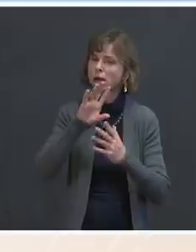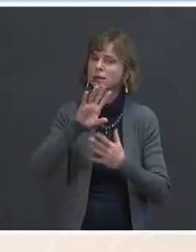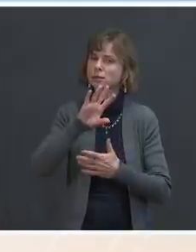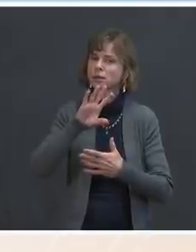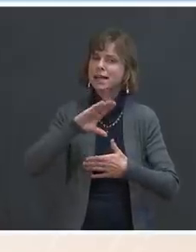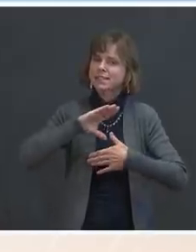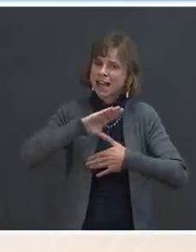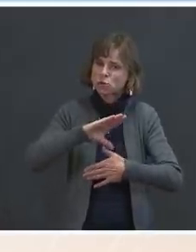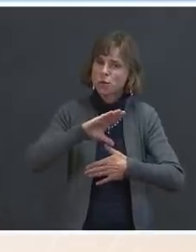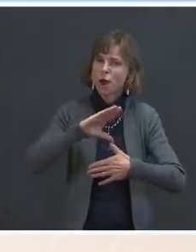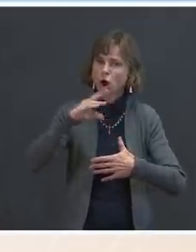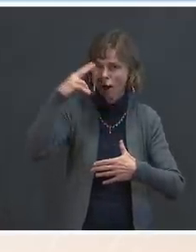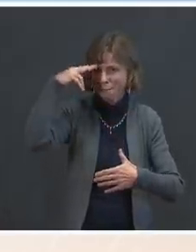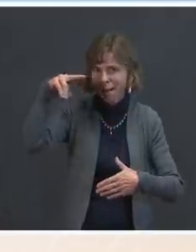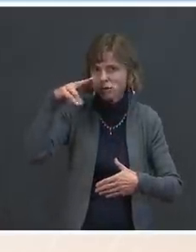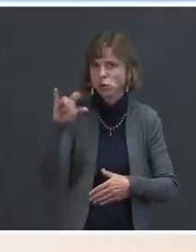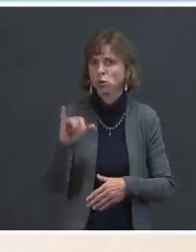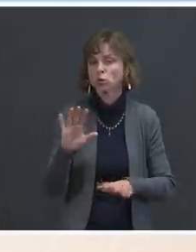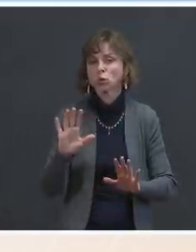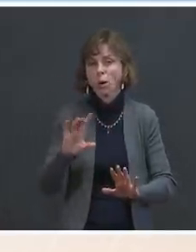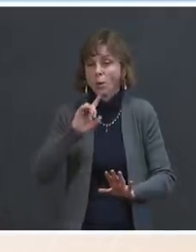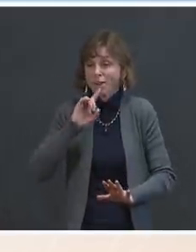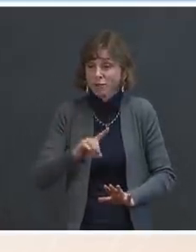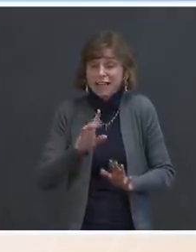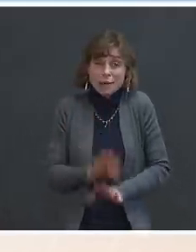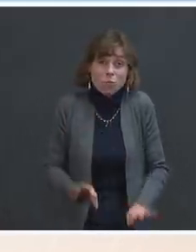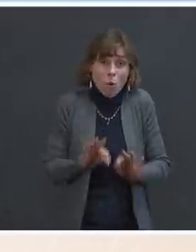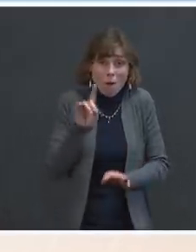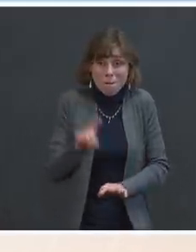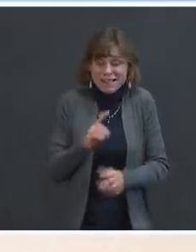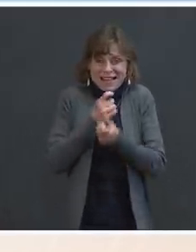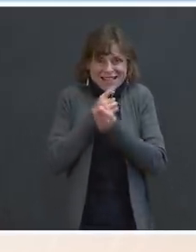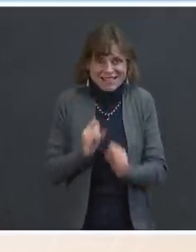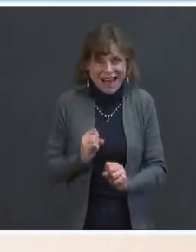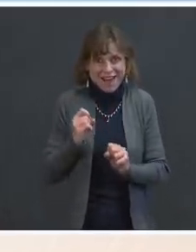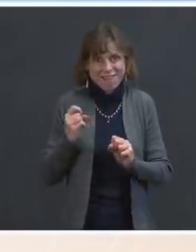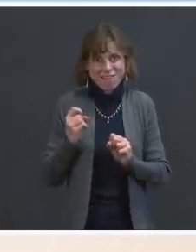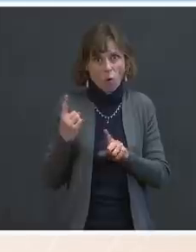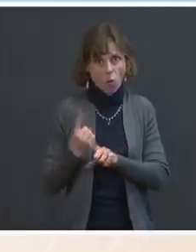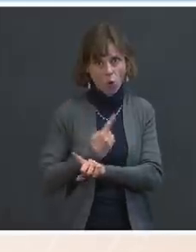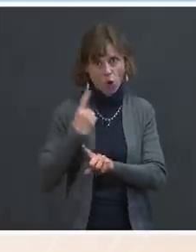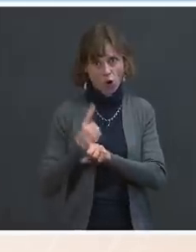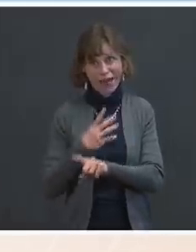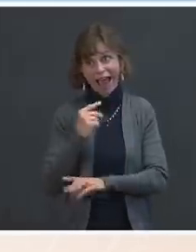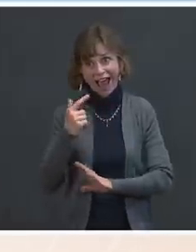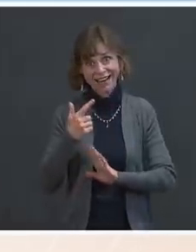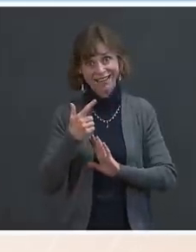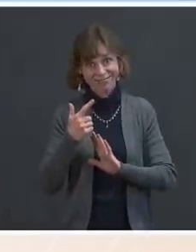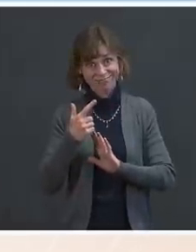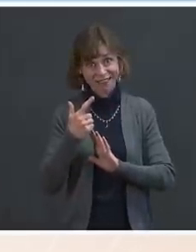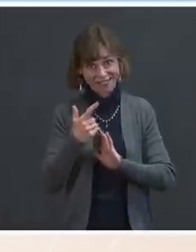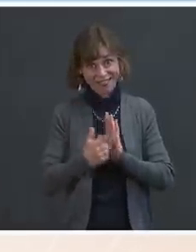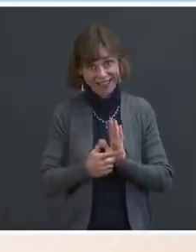to ensure we have safe, orderly, and legal migration. Ms. Psaki: We can do a couple more. Jen, go ahead.